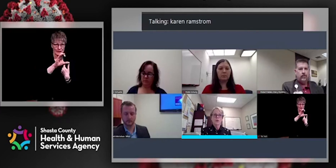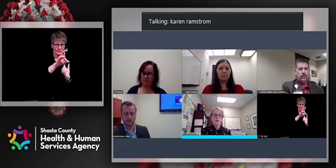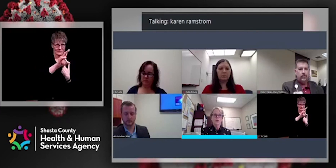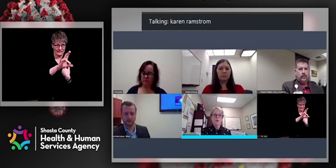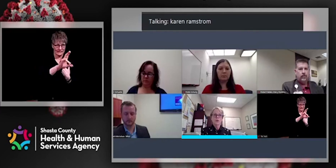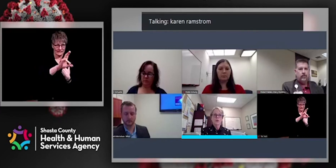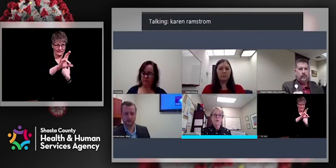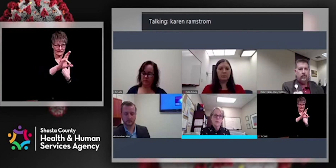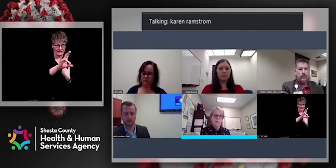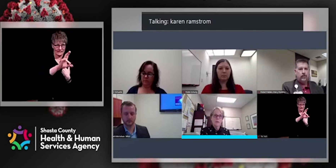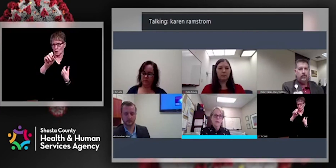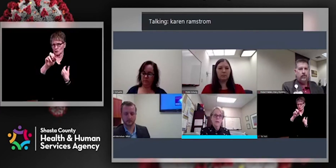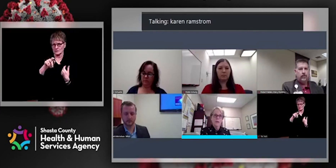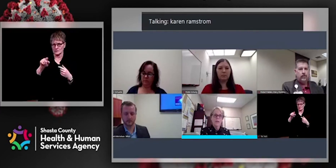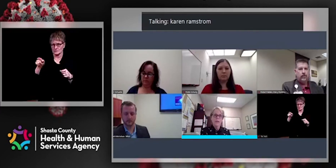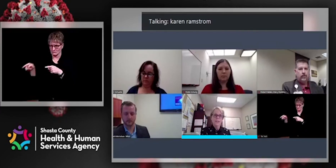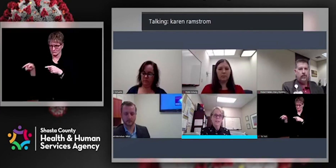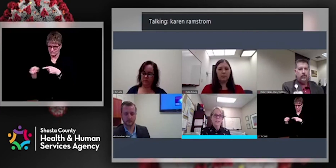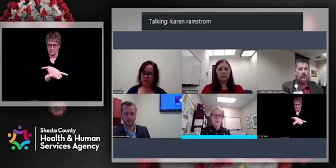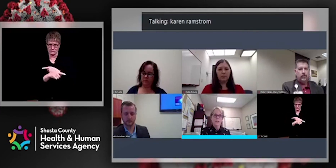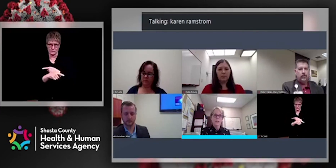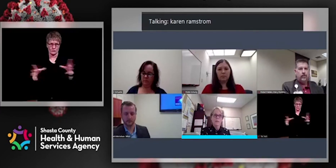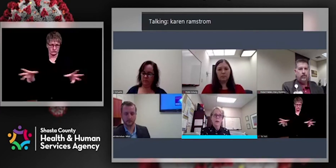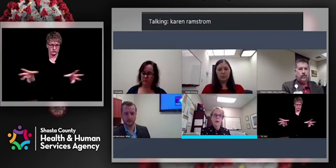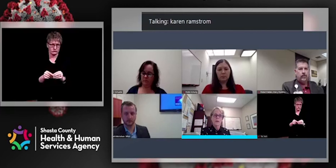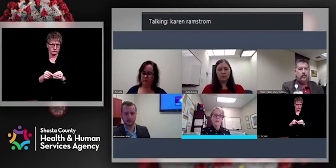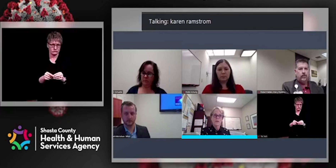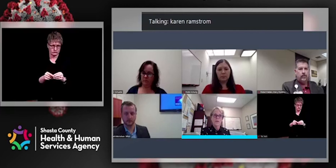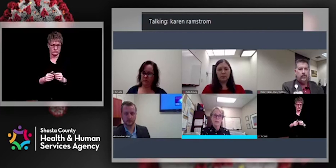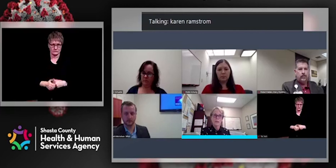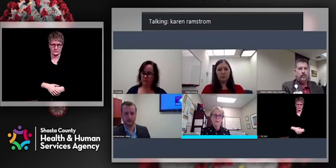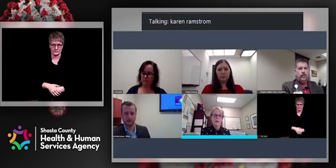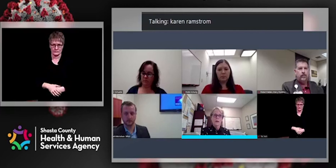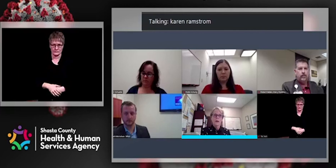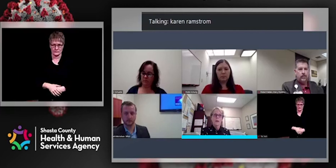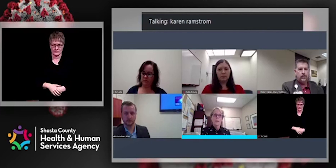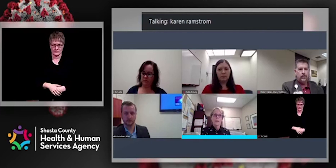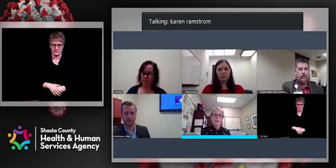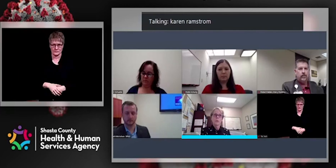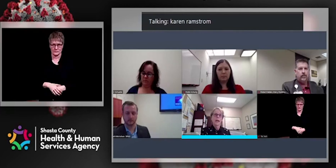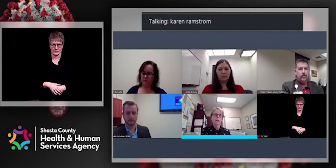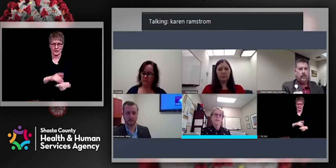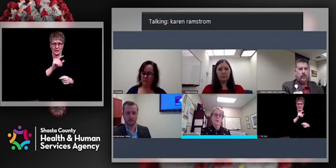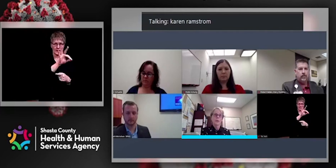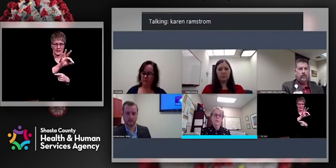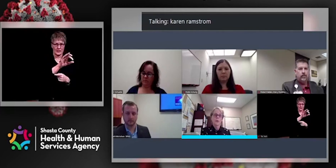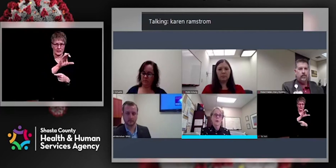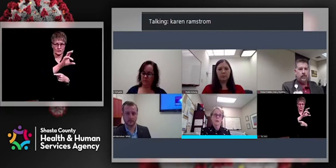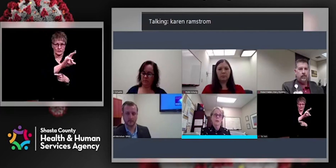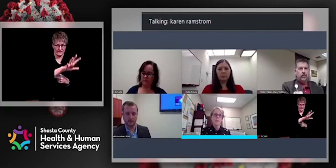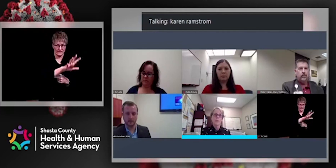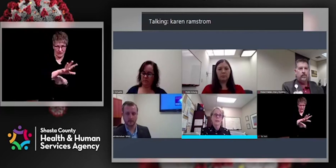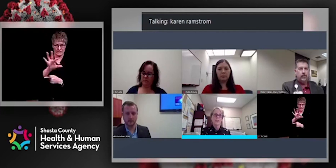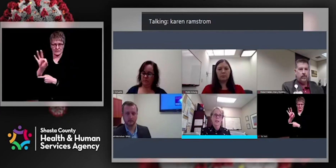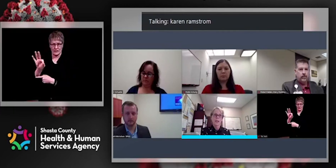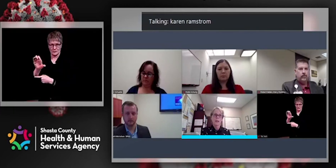and it's anticipated to come around the 15th. But again, we have to wait for FDA